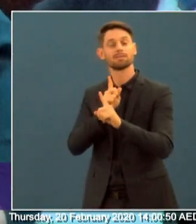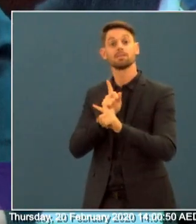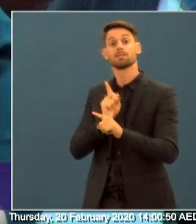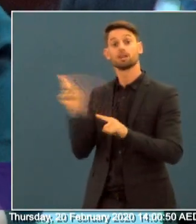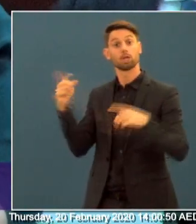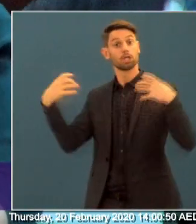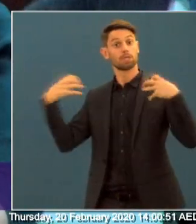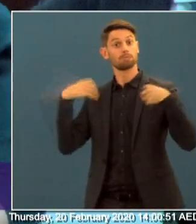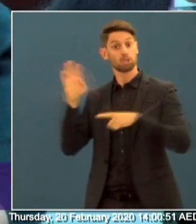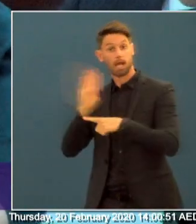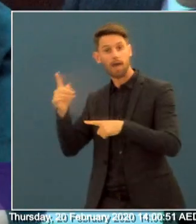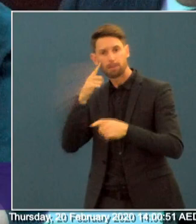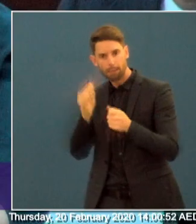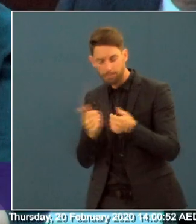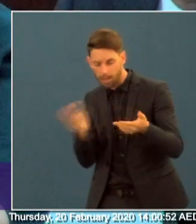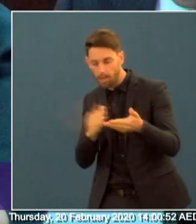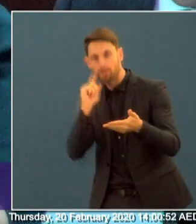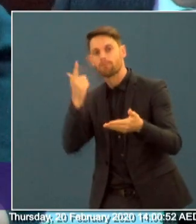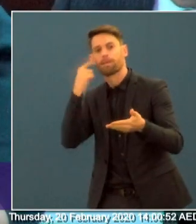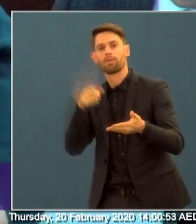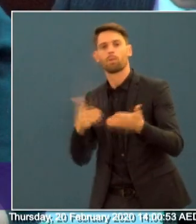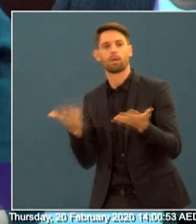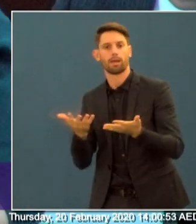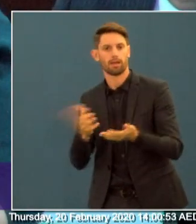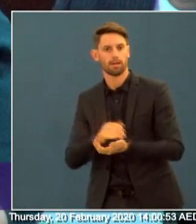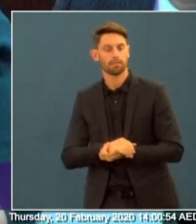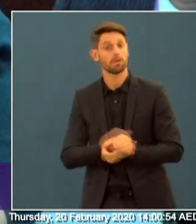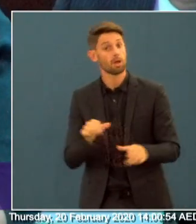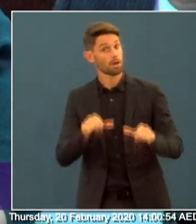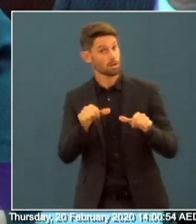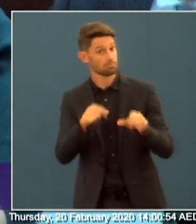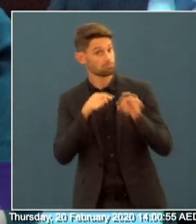So, Professor Trollor, you start, in terms of recommendations,